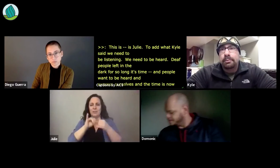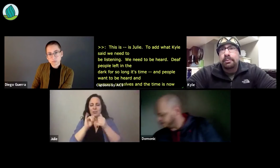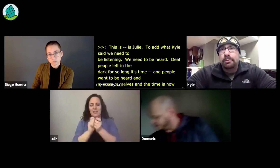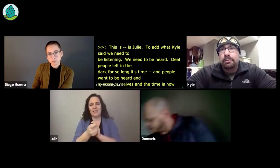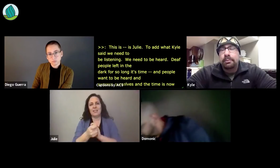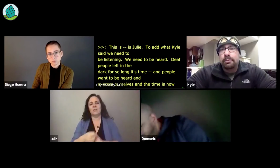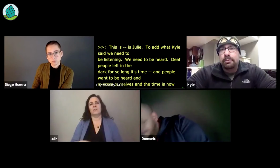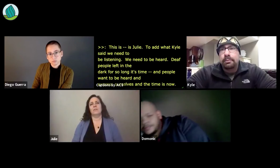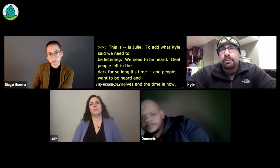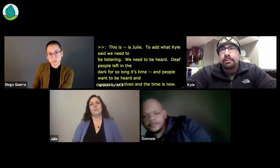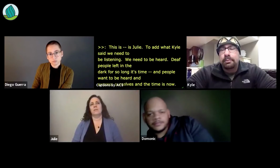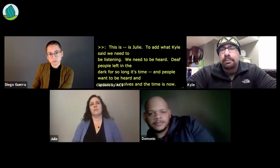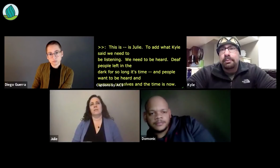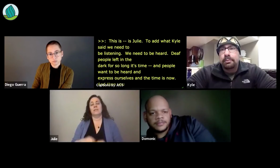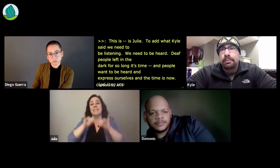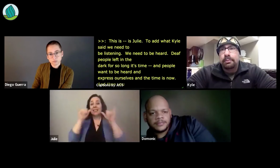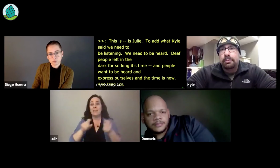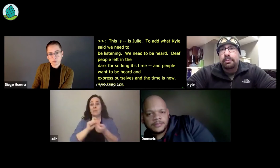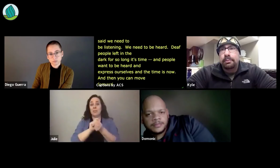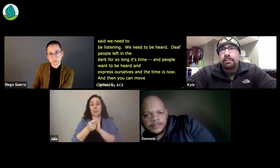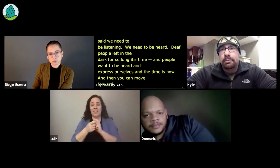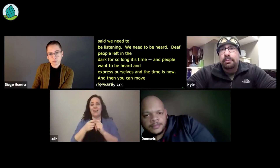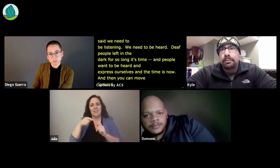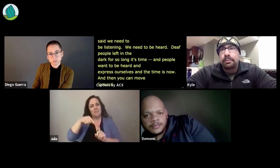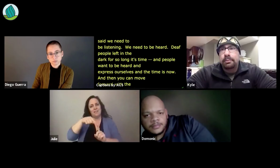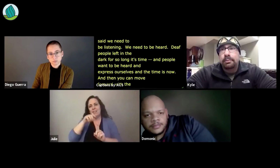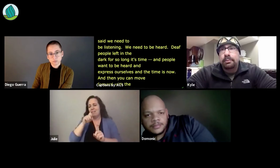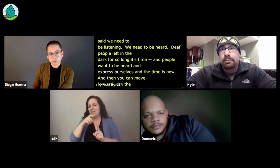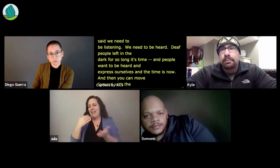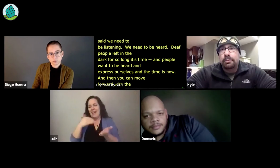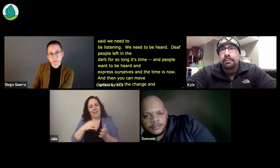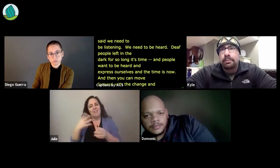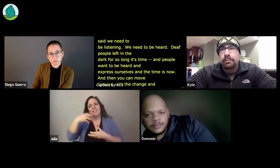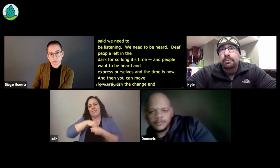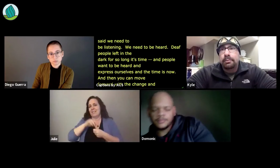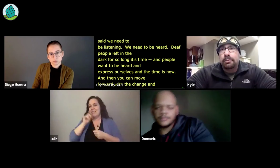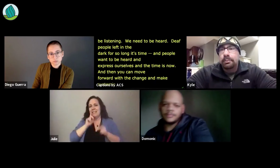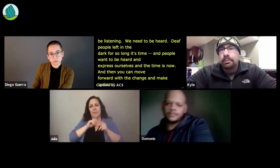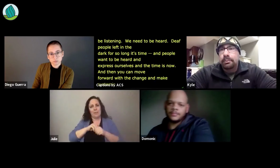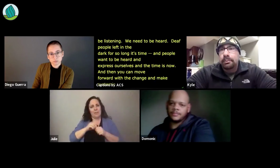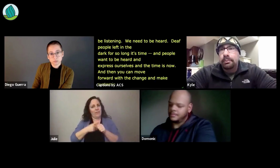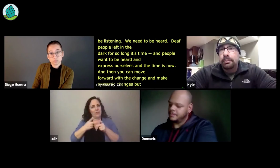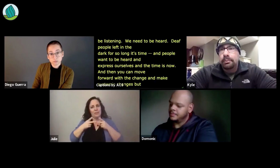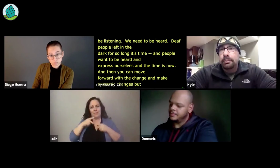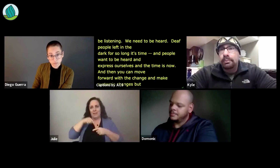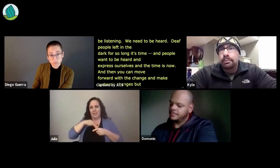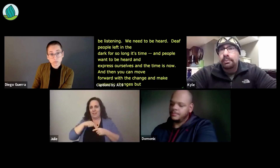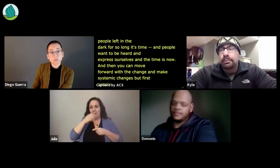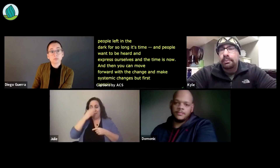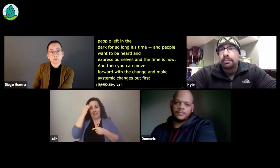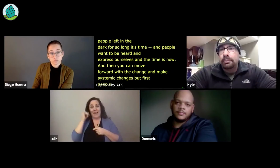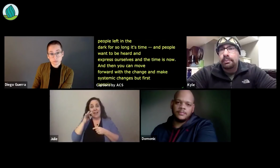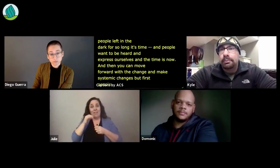need to be heard because system change, again, you have to include deaf people from the beginning. Making a systemic change and then